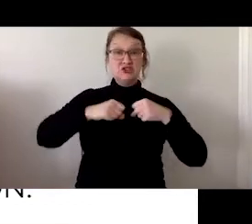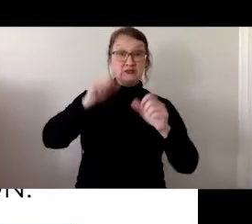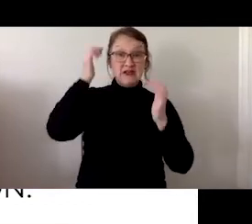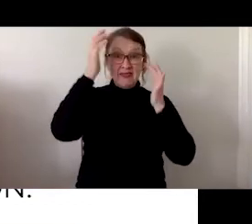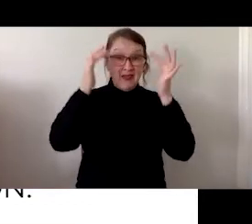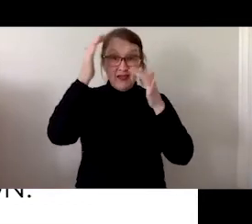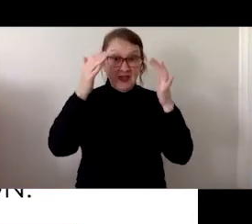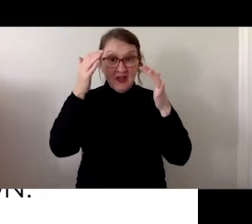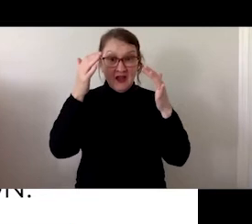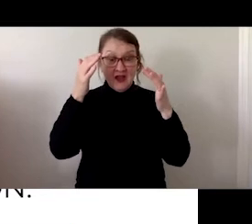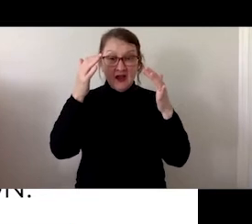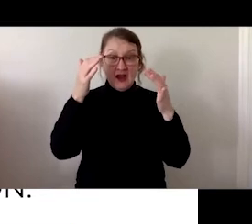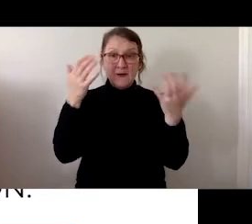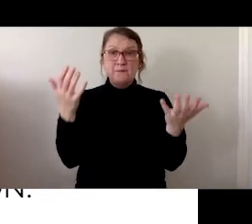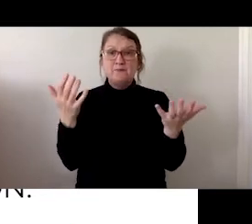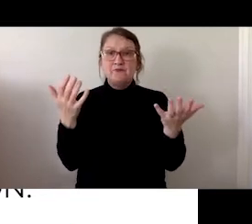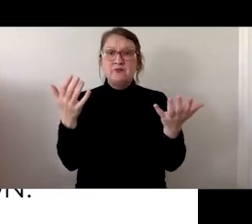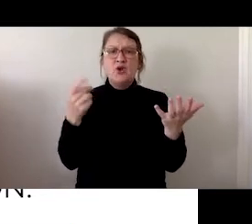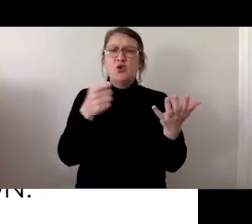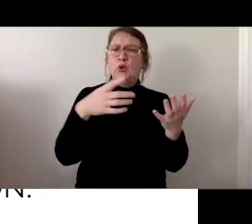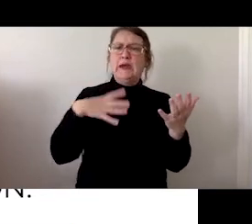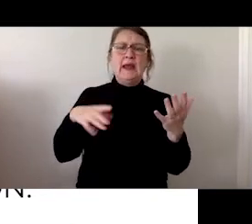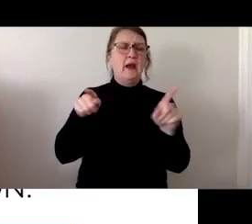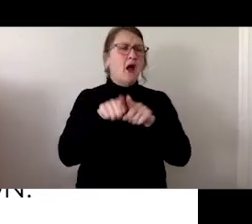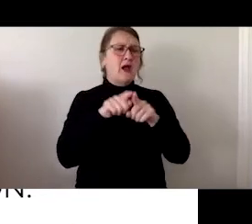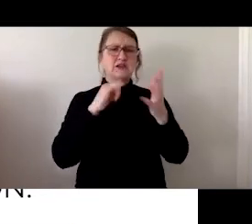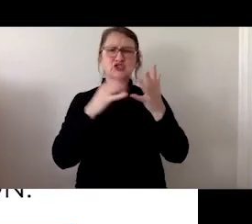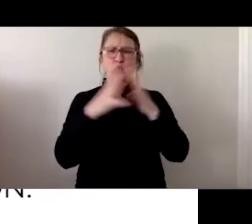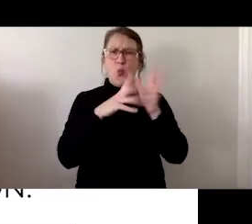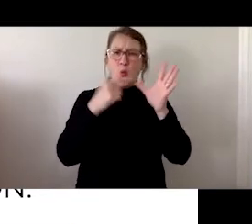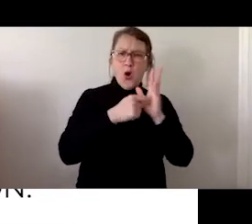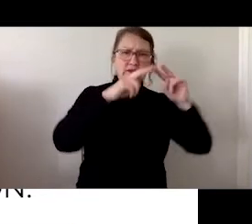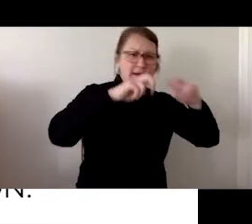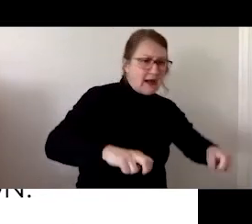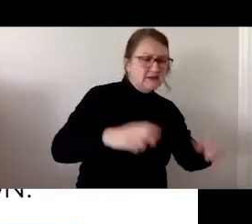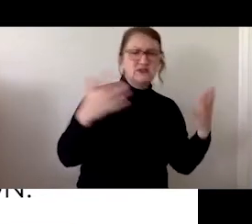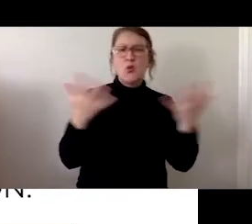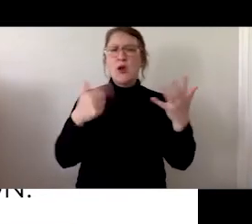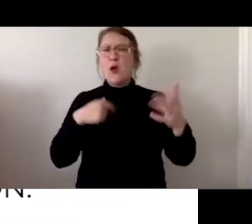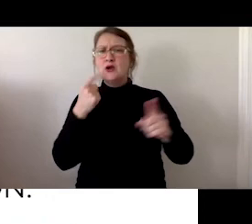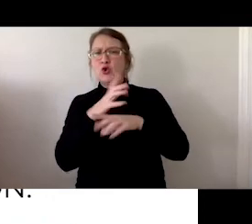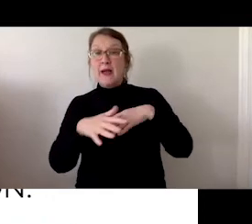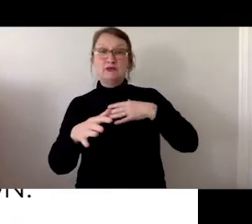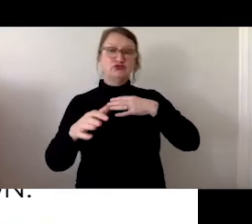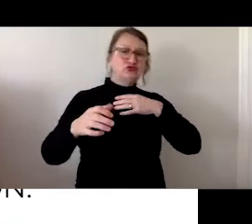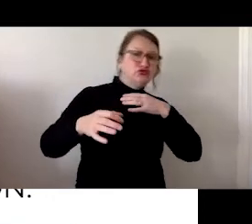"George, is where my SWAT analysis, my Pestle, my Strategic Plan?" We will get to that.